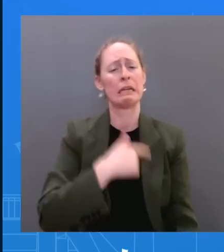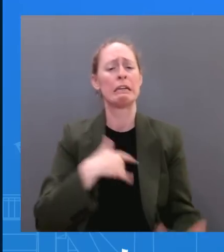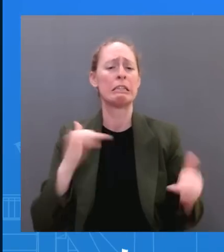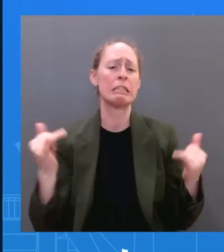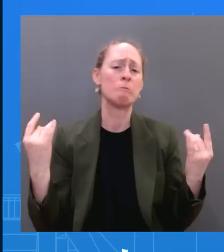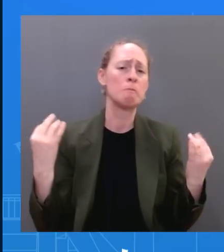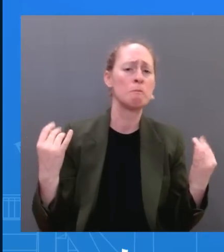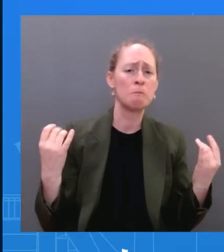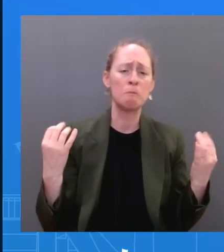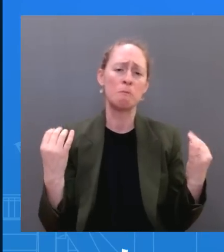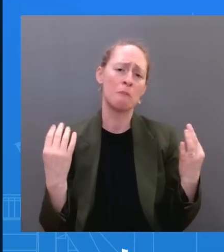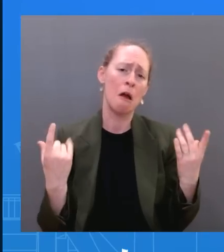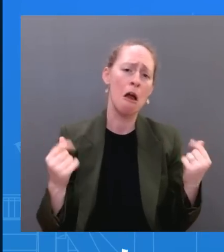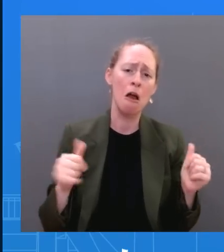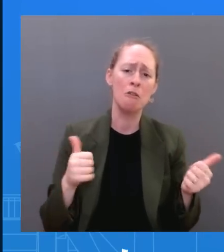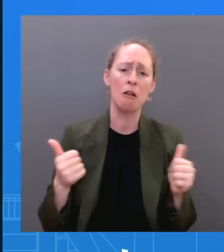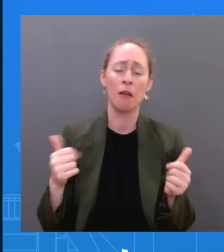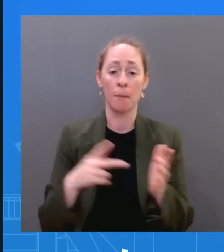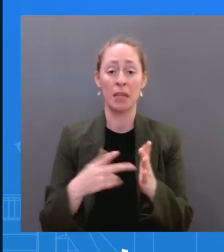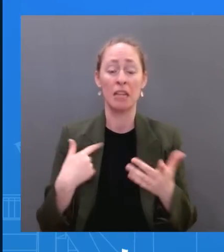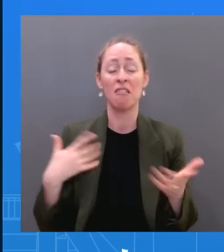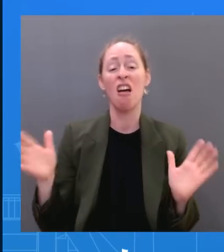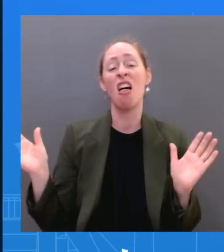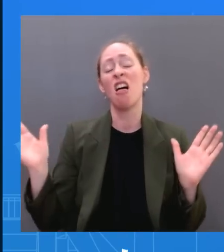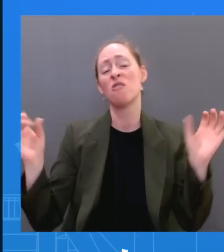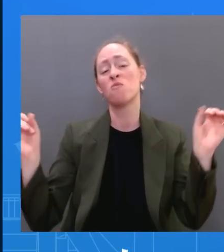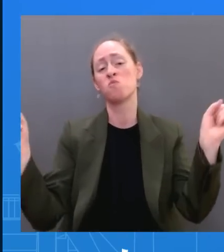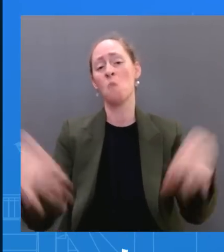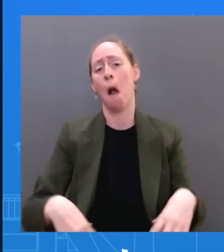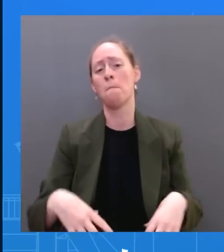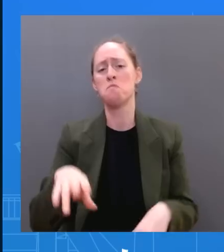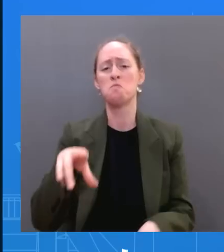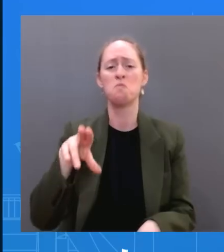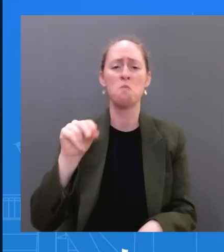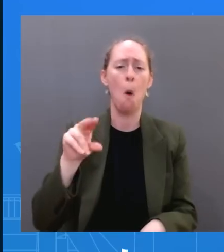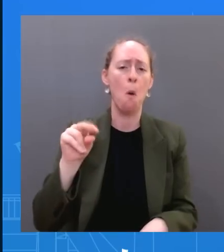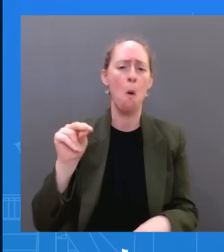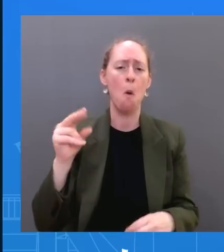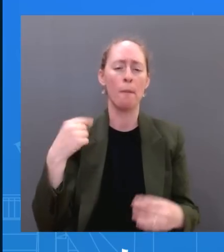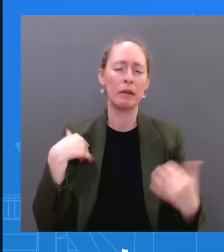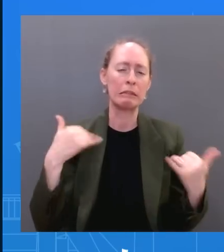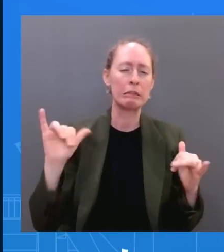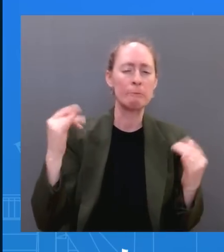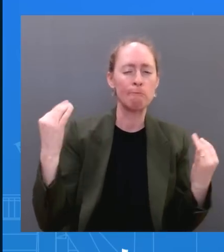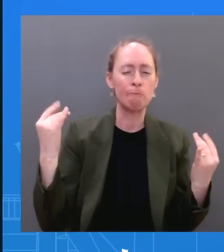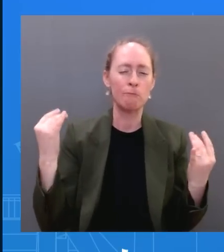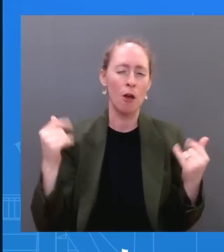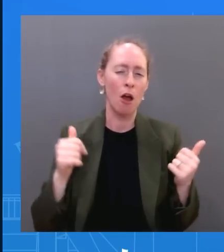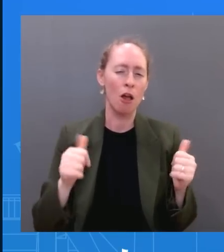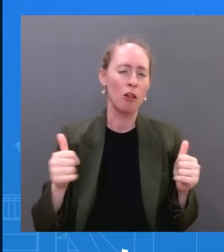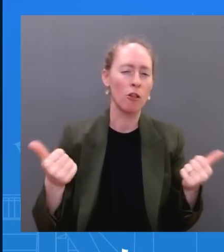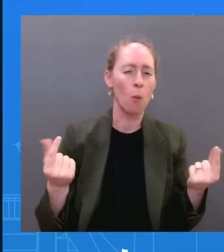And we're going to try and figure out every meaningful action to move forward. So, we haven't taken it off the table,